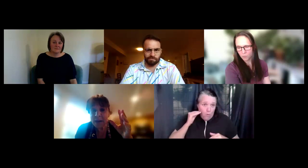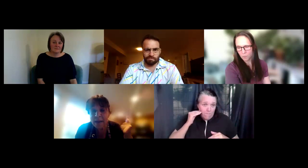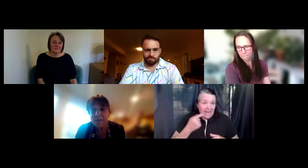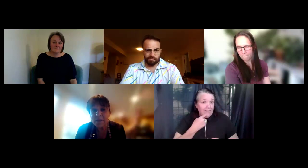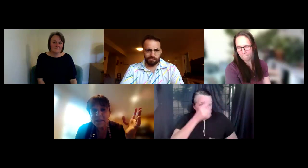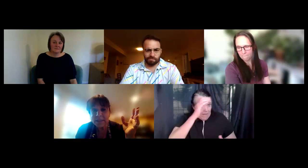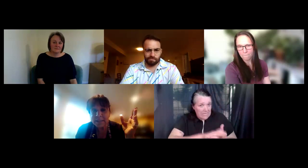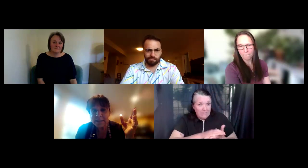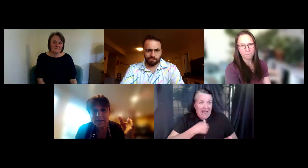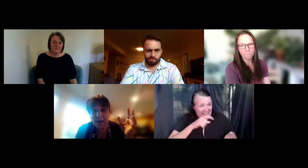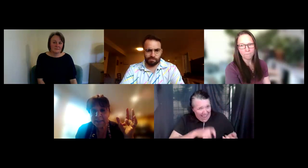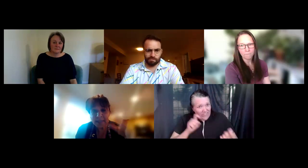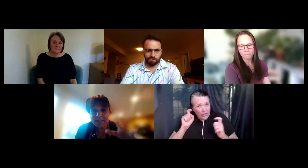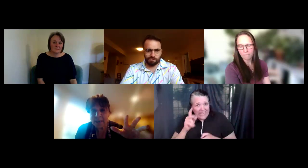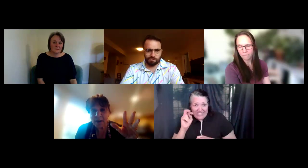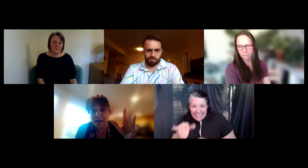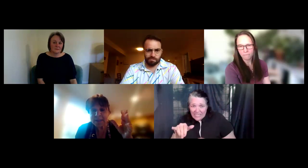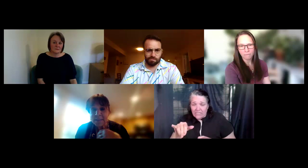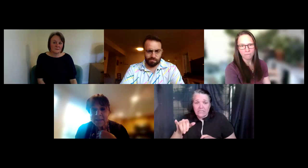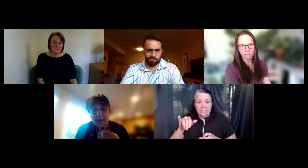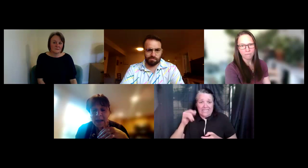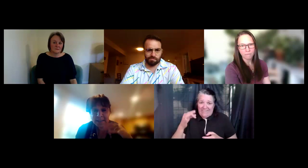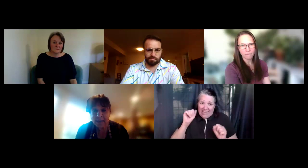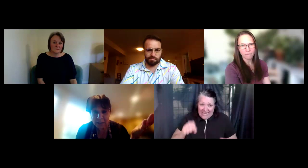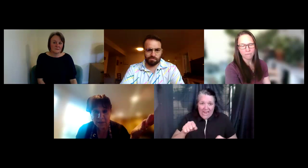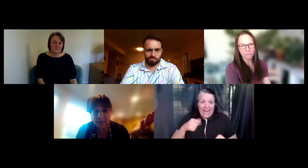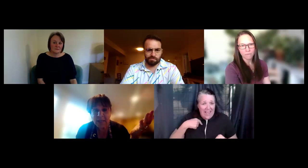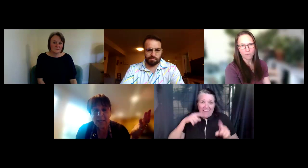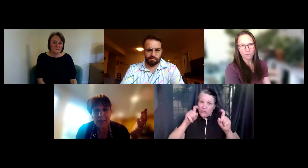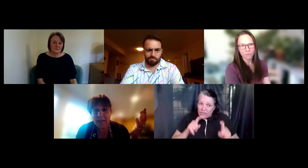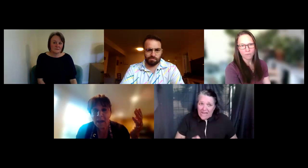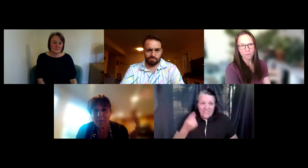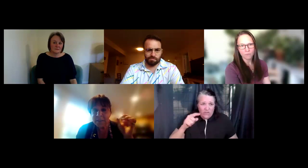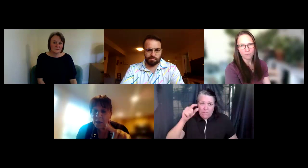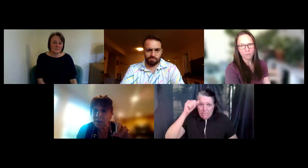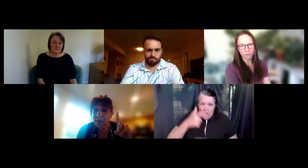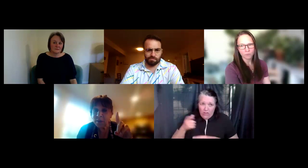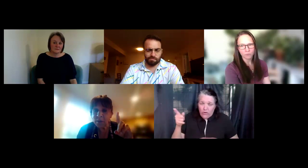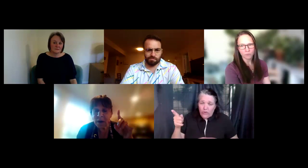I have to do this until I test out. Yeah, I just have to do it and I was the only donor,